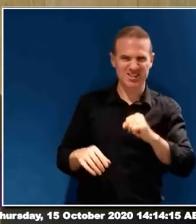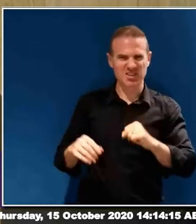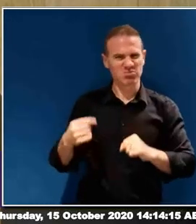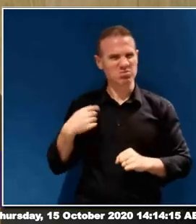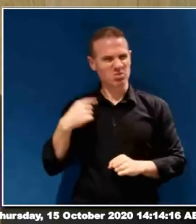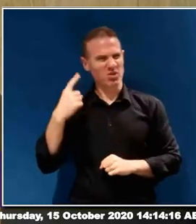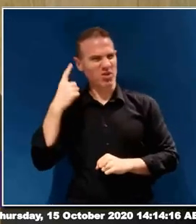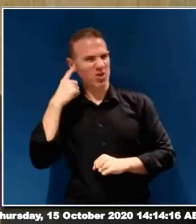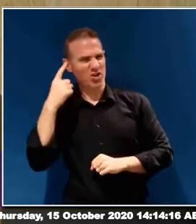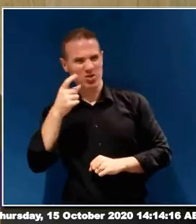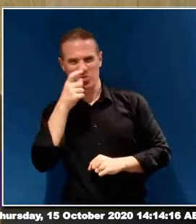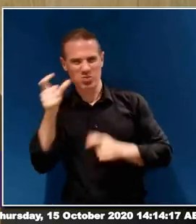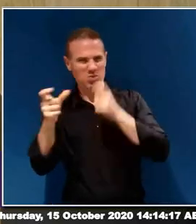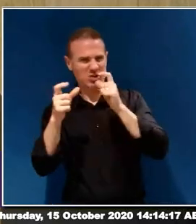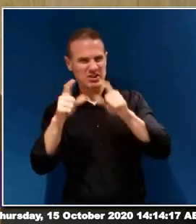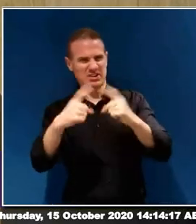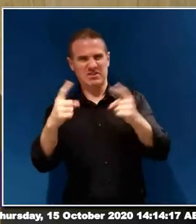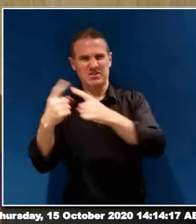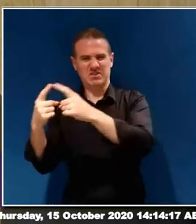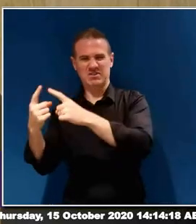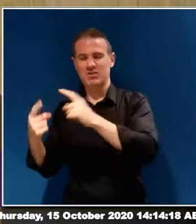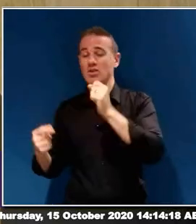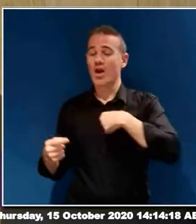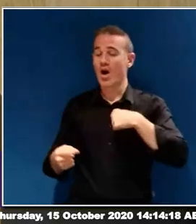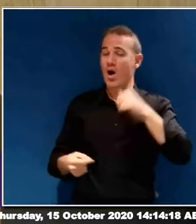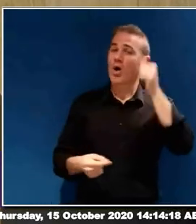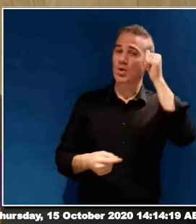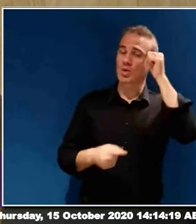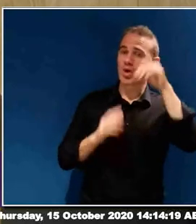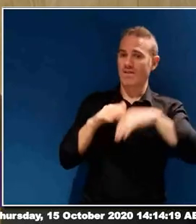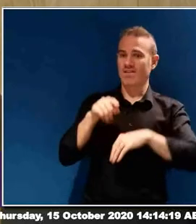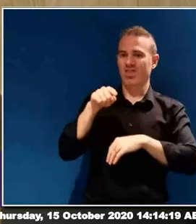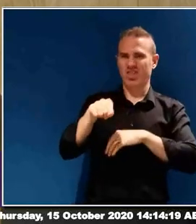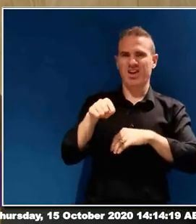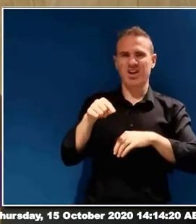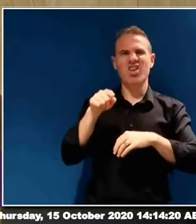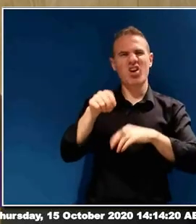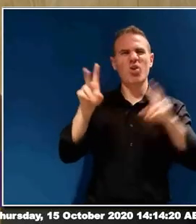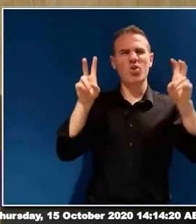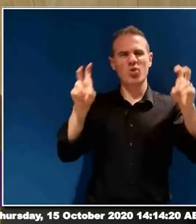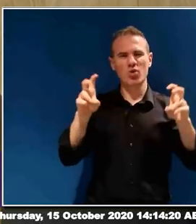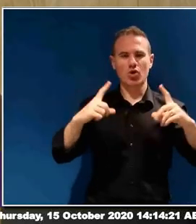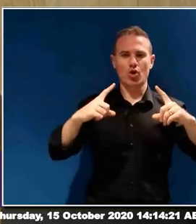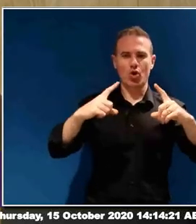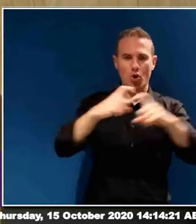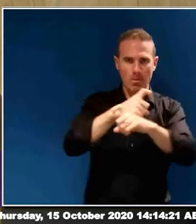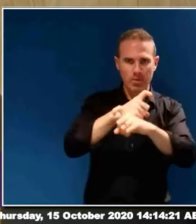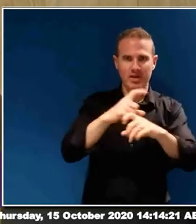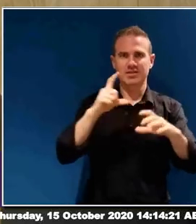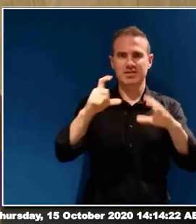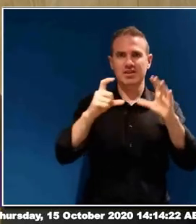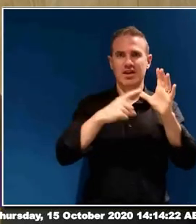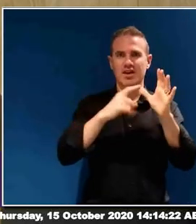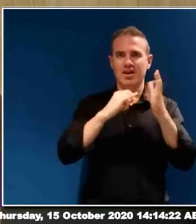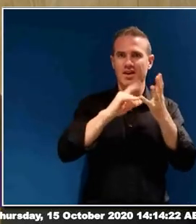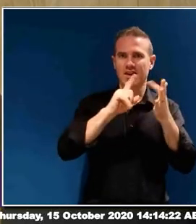Yes, I knew of it as "complex case application". And your understanding of the circumstances in which